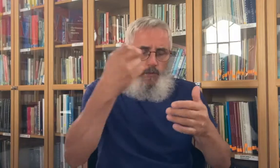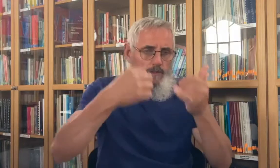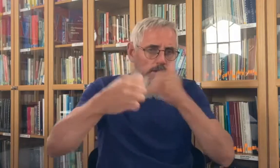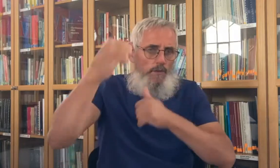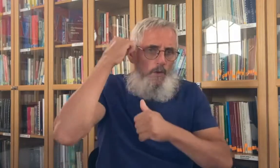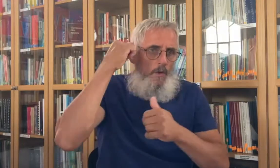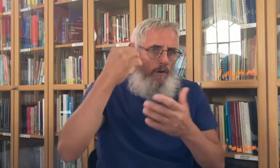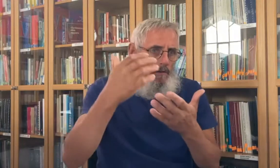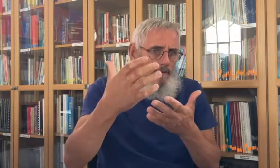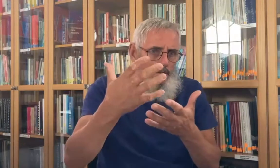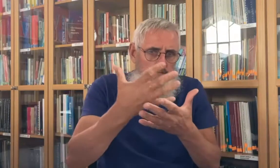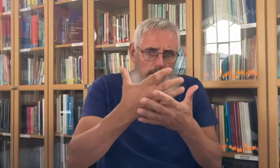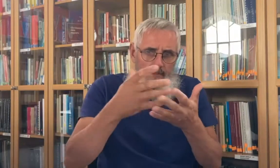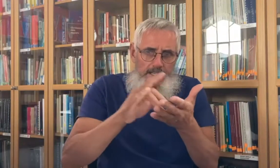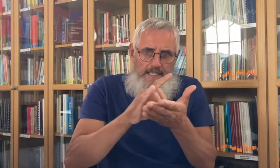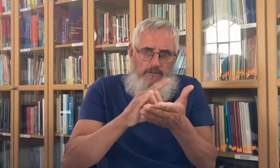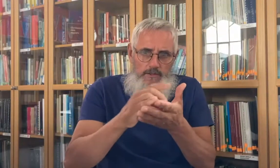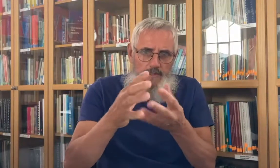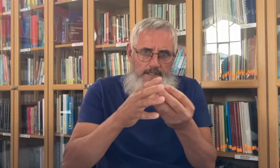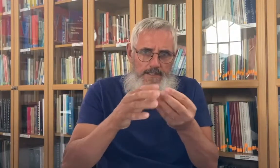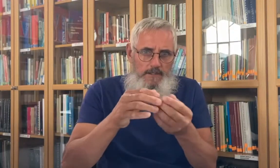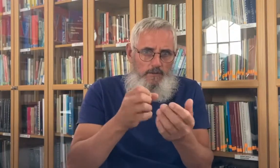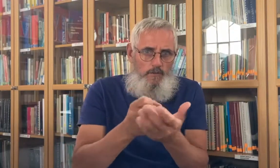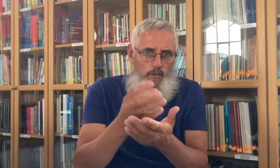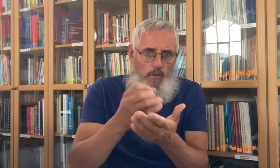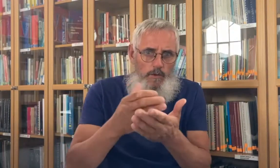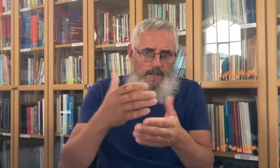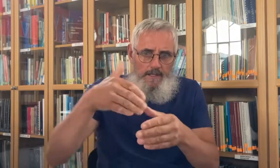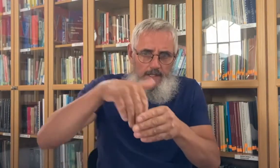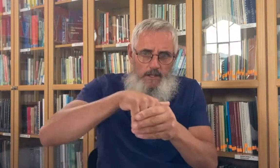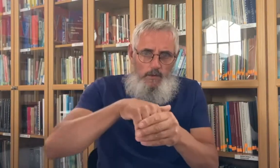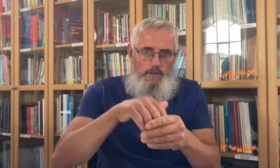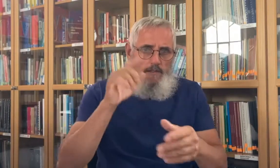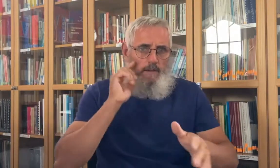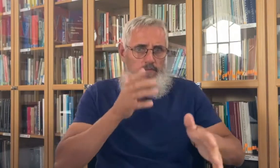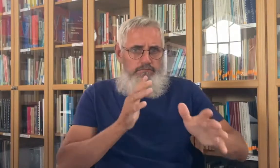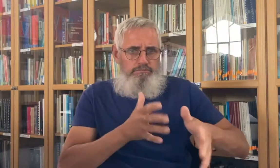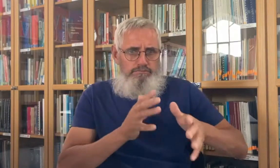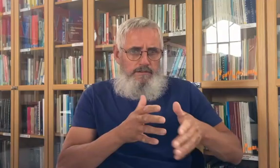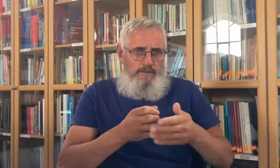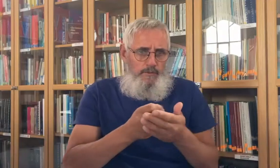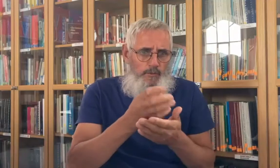or three centuries, in the form of historical artefacts, and stories signed by Deaf people.